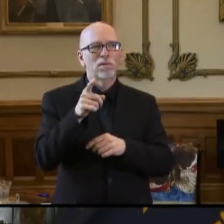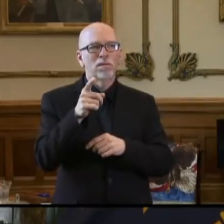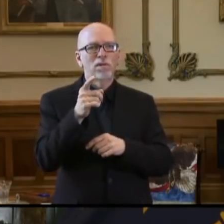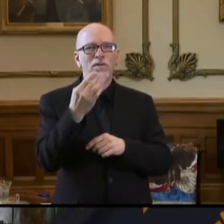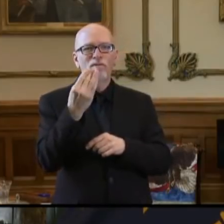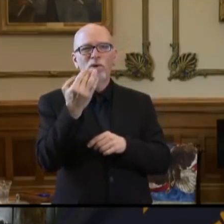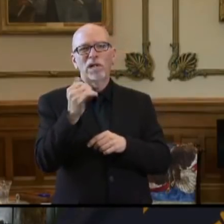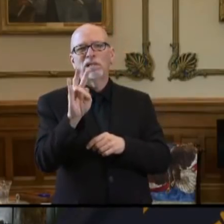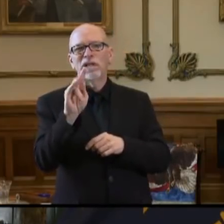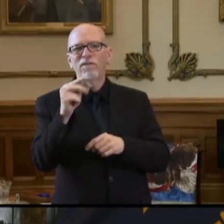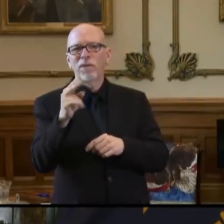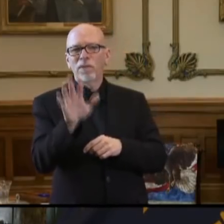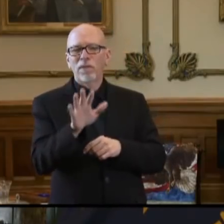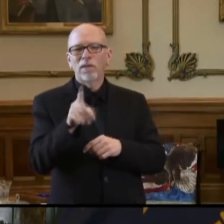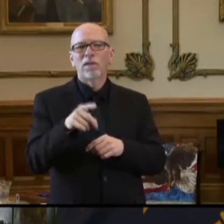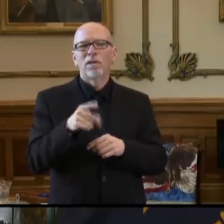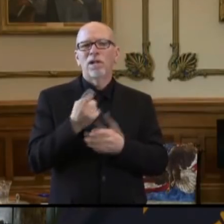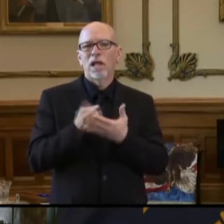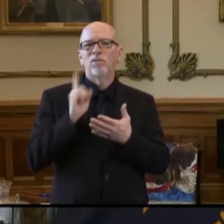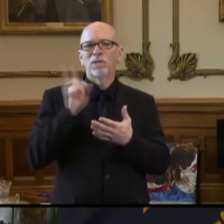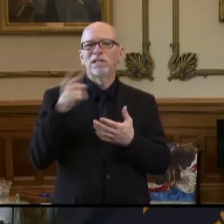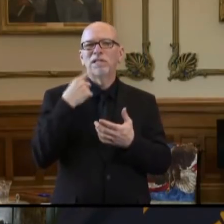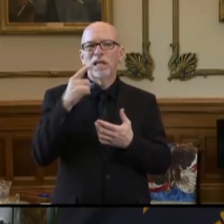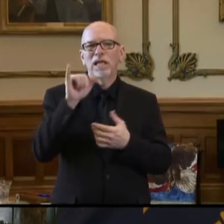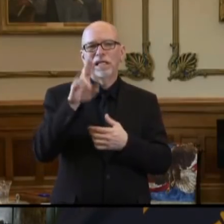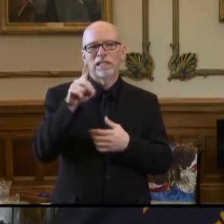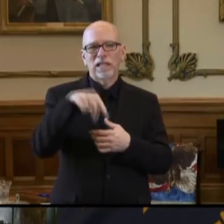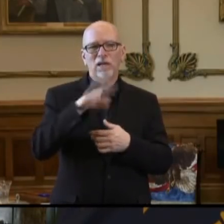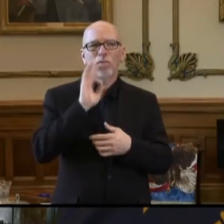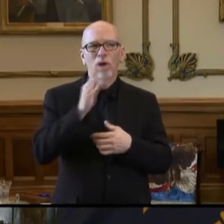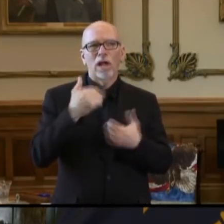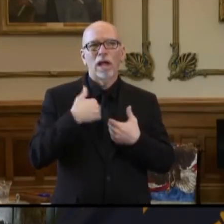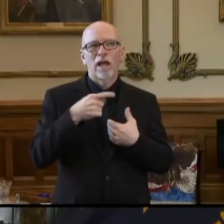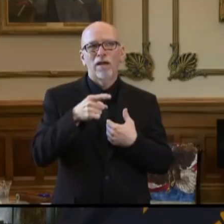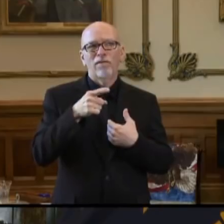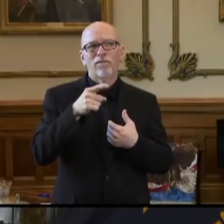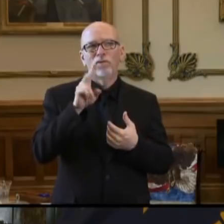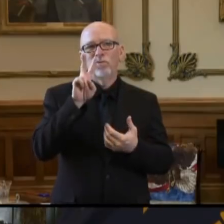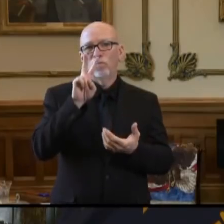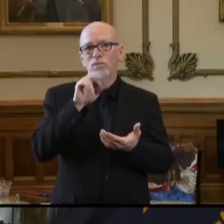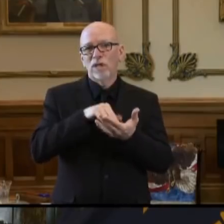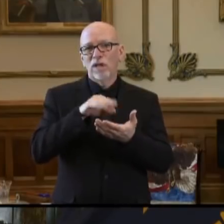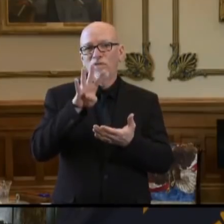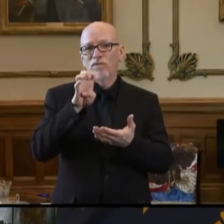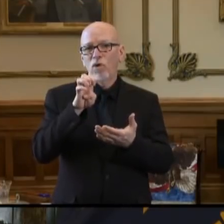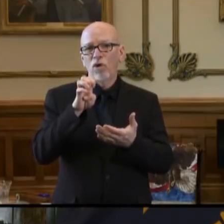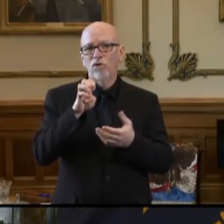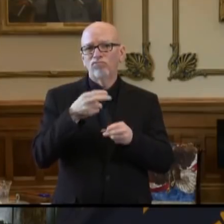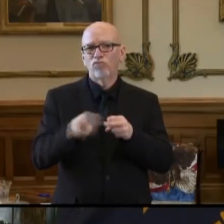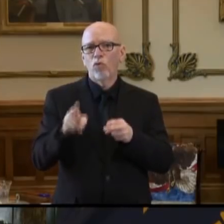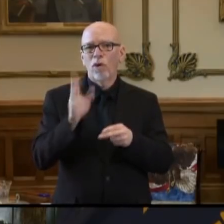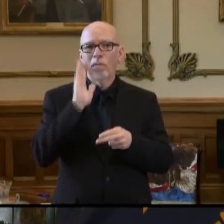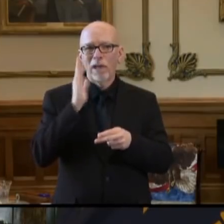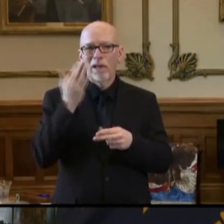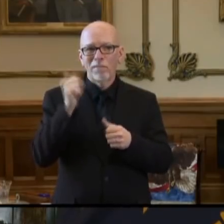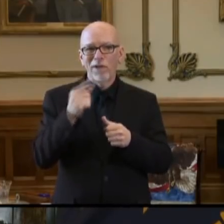PREDICTING A PEAK A COUPLE DAYS AGO AROUND THE 14TH. NOW LET'S MOVE TO THE 17TH. ALSO LAST